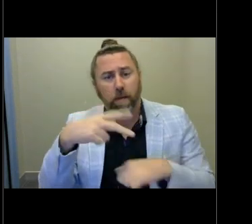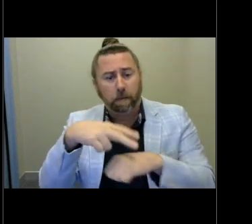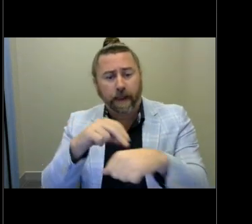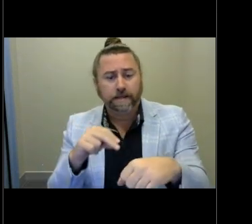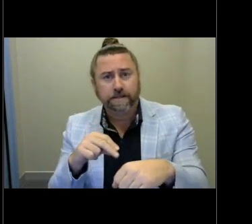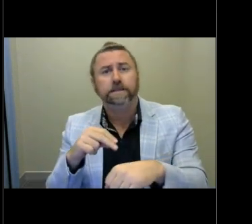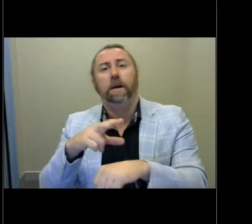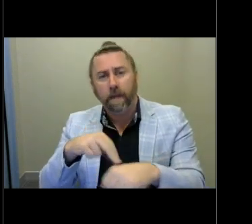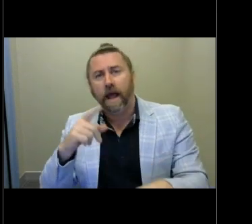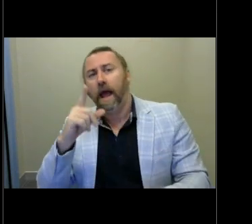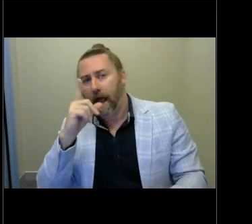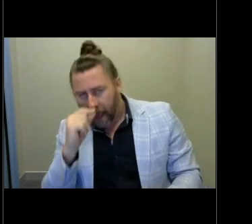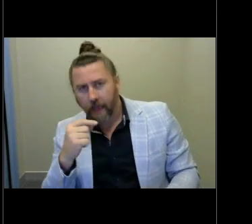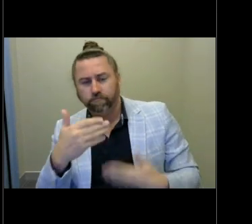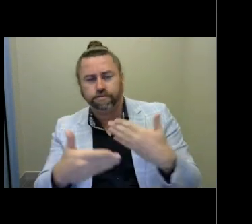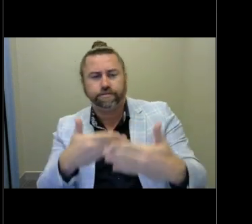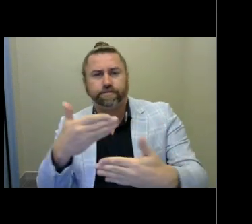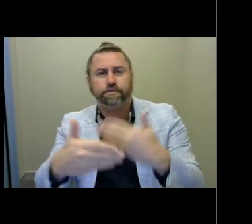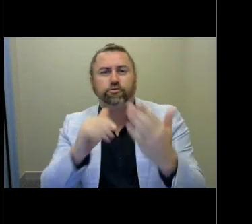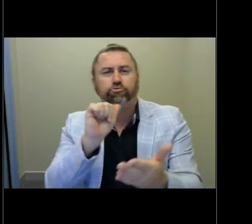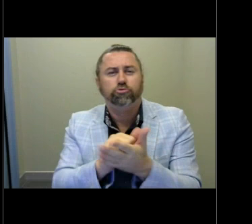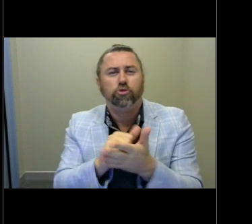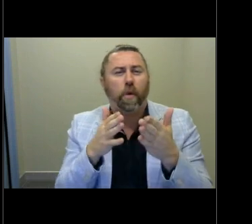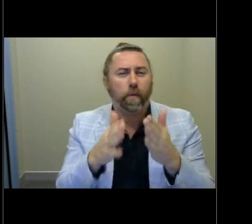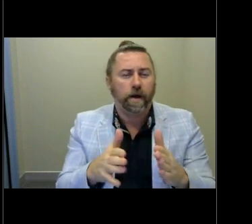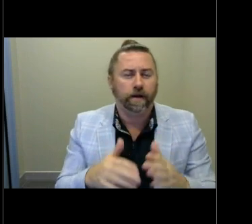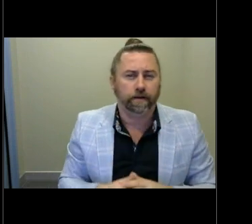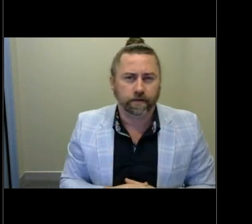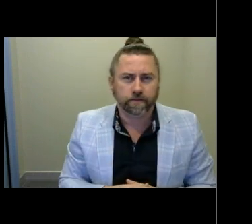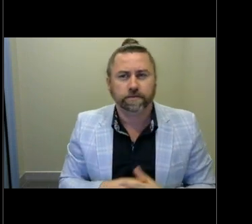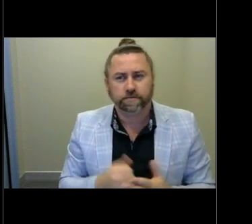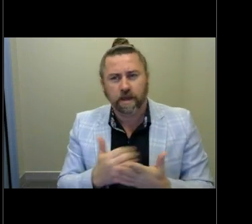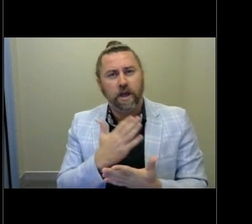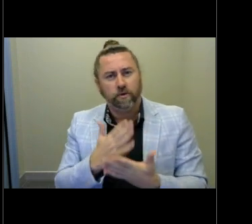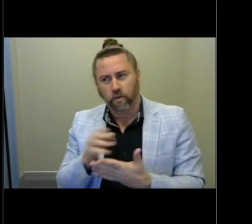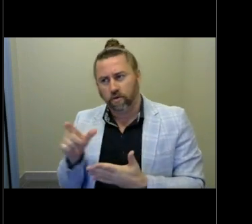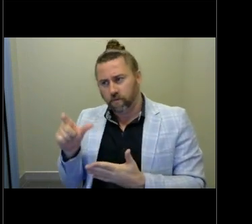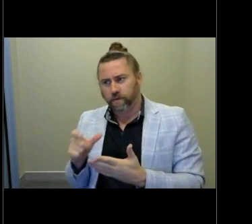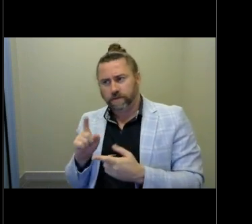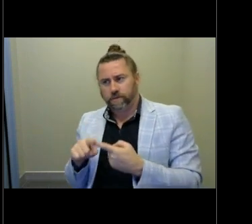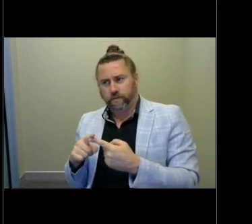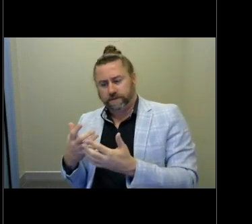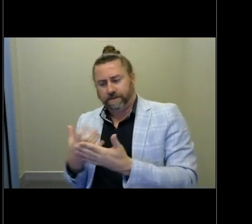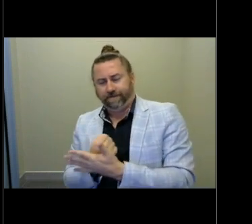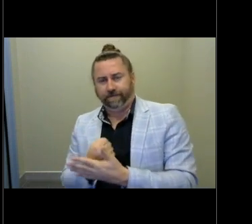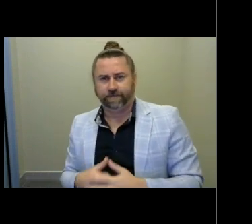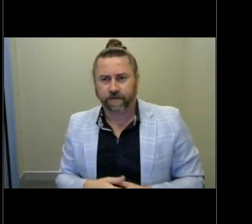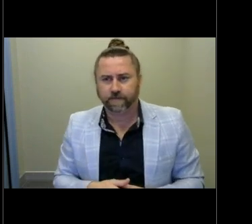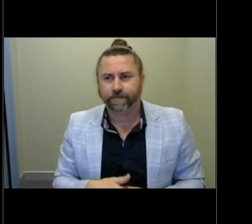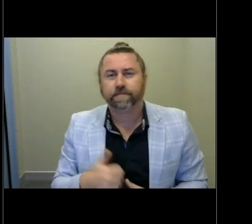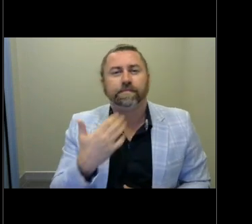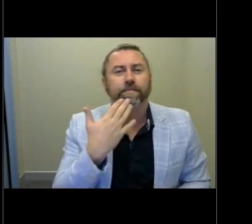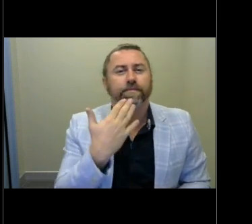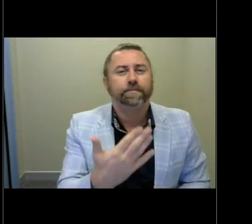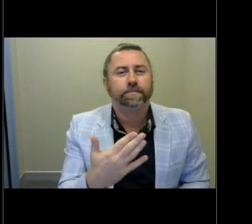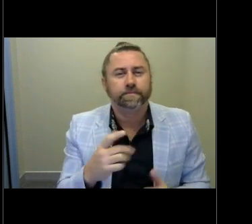they can make sure that they've got some safety options in place. Thanks for that advice, Daisy. All right.